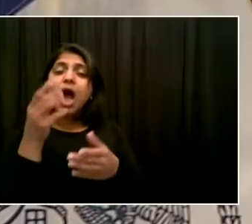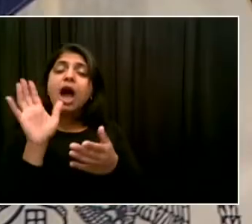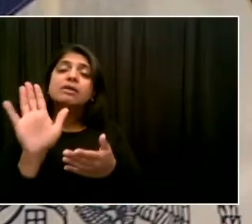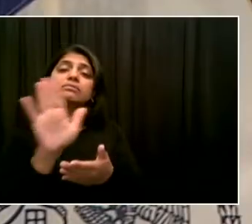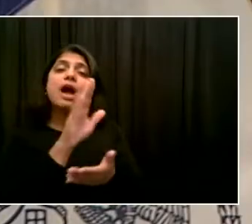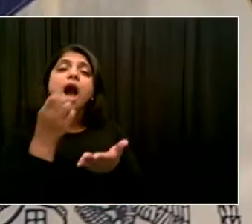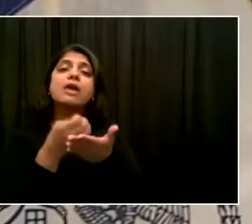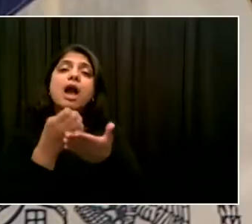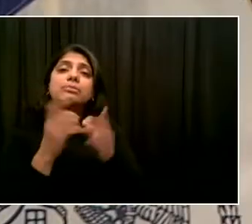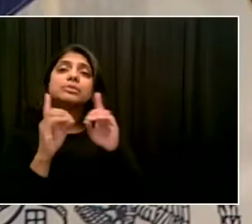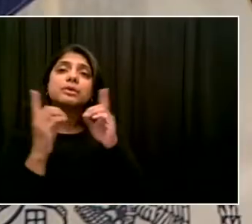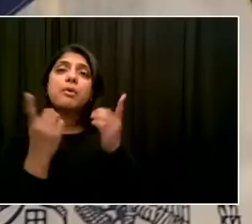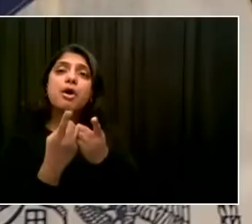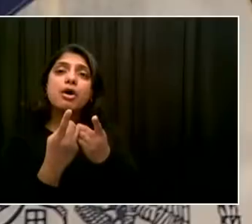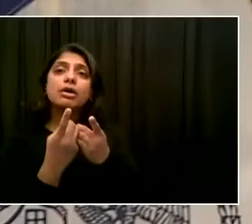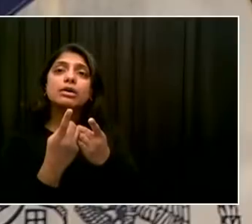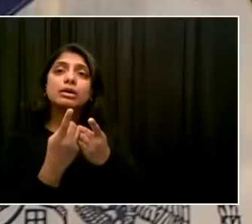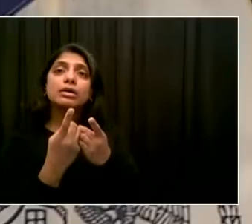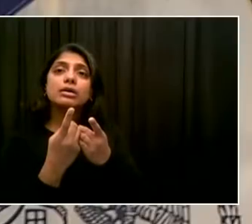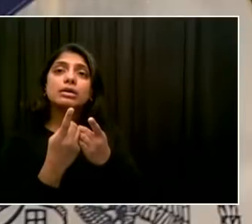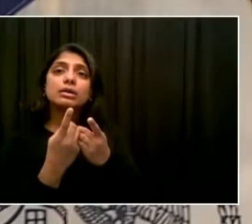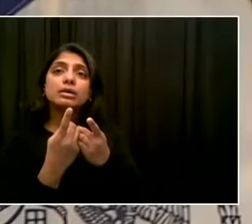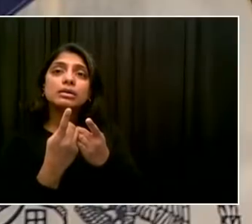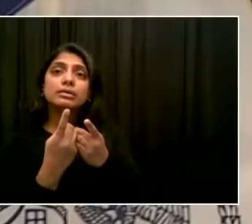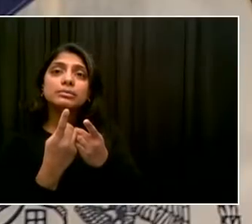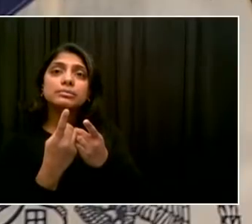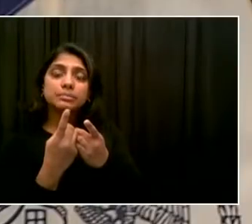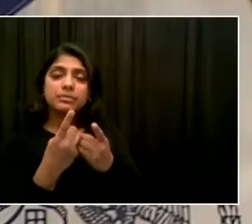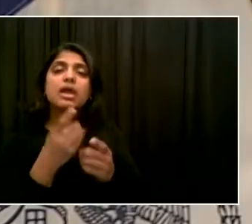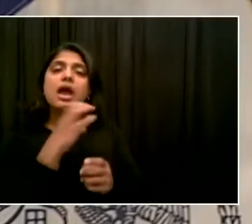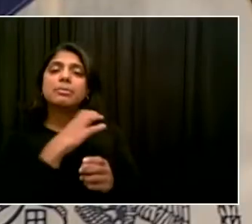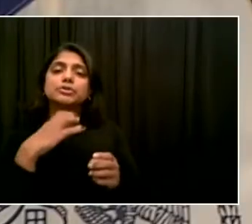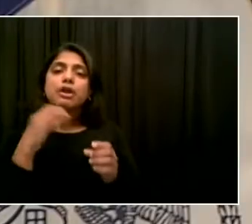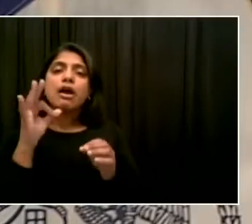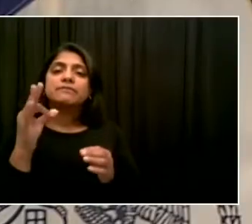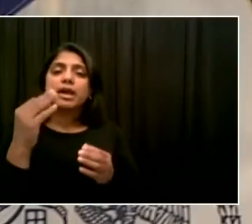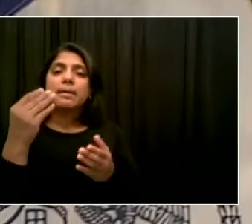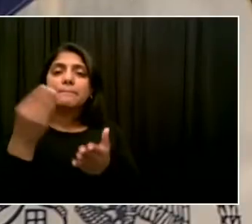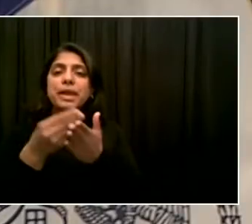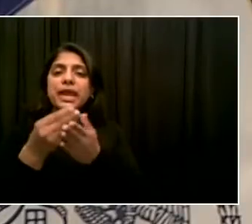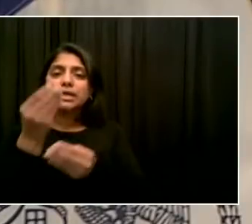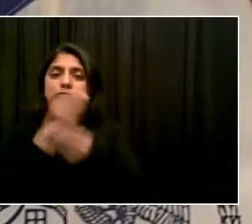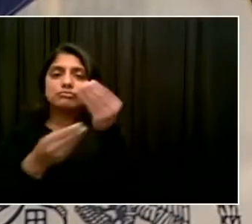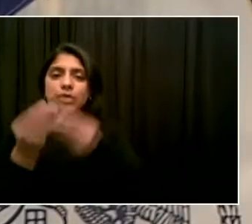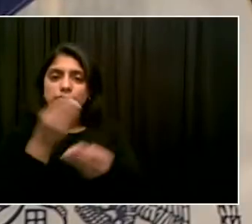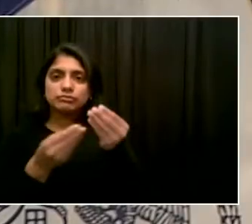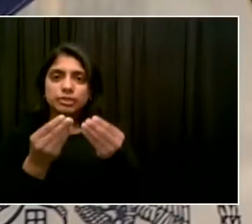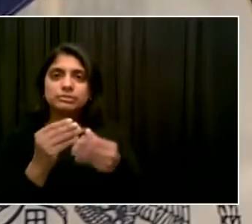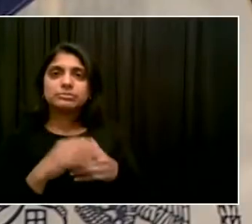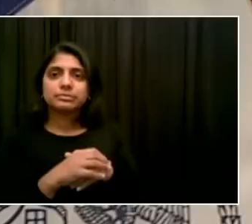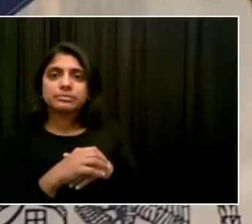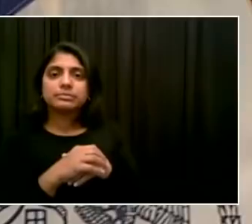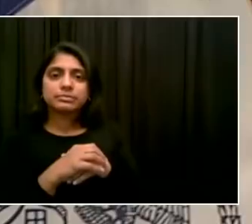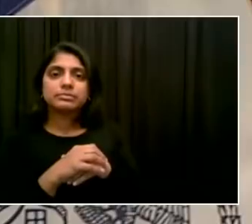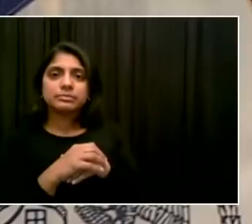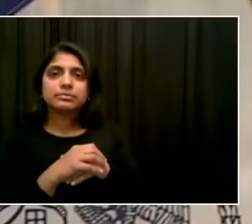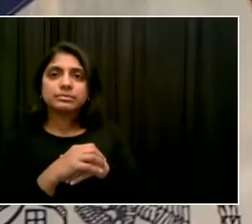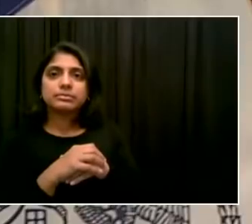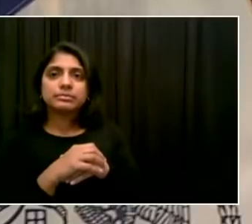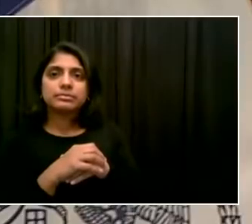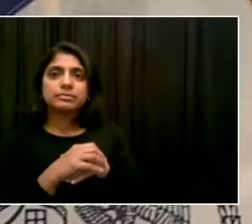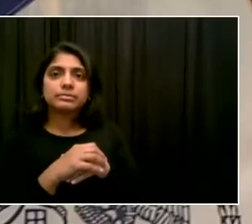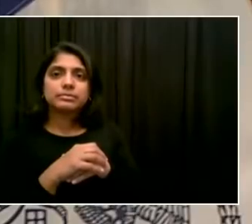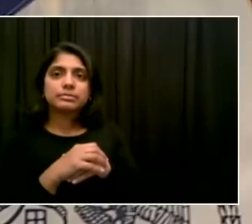RANDY PEERS LAST